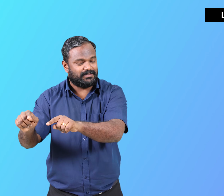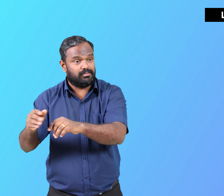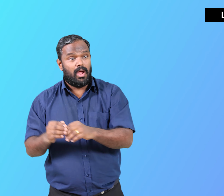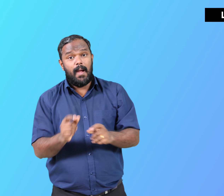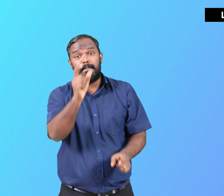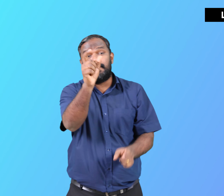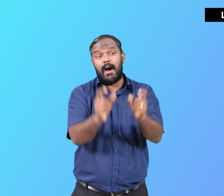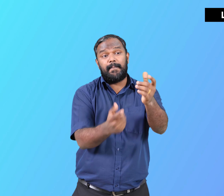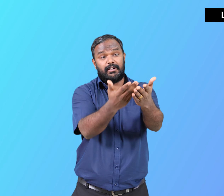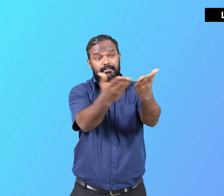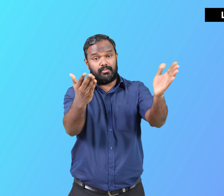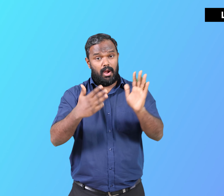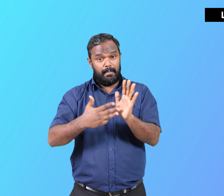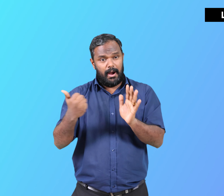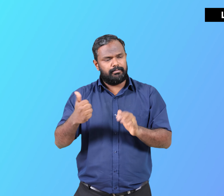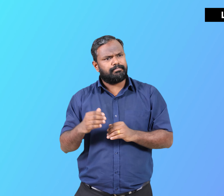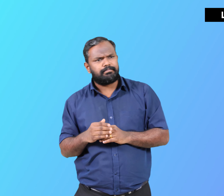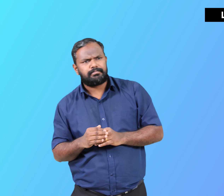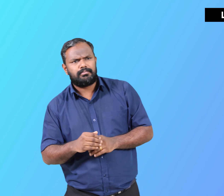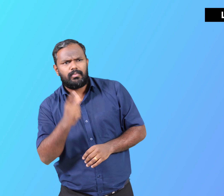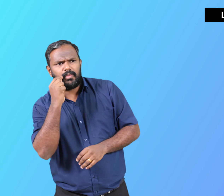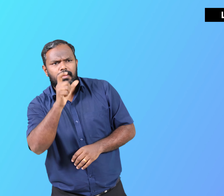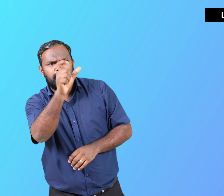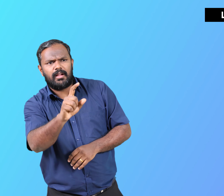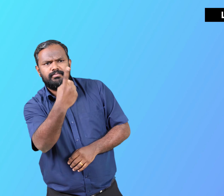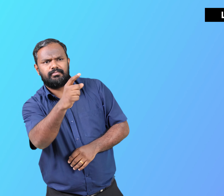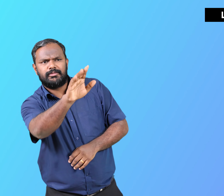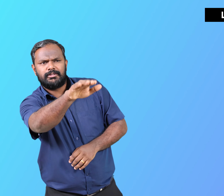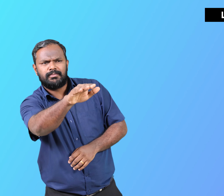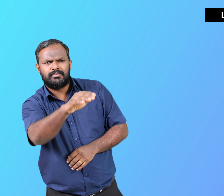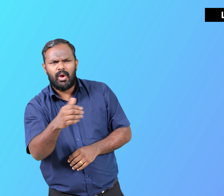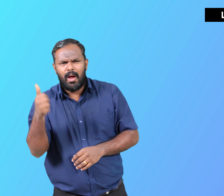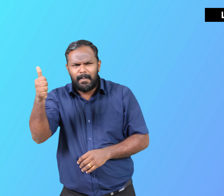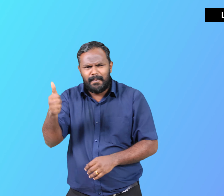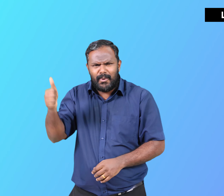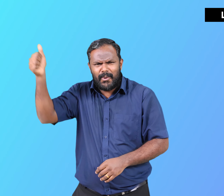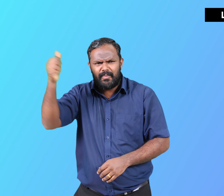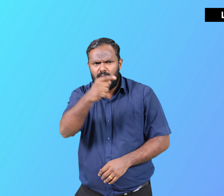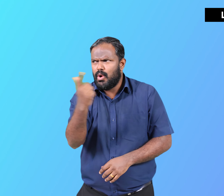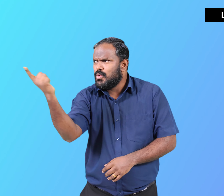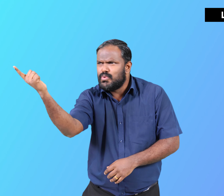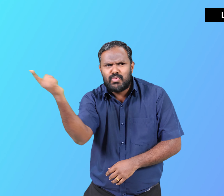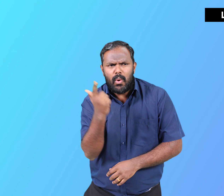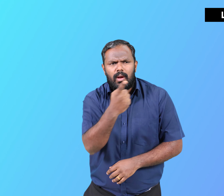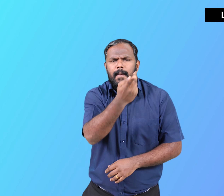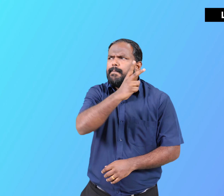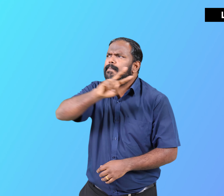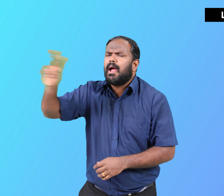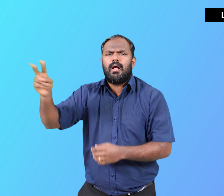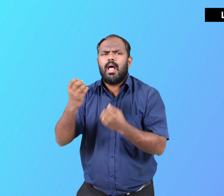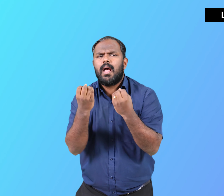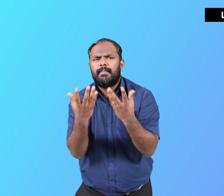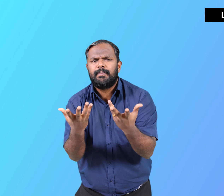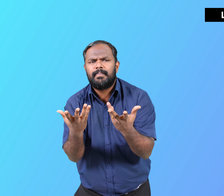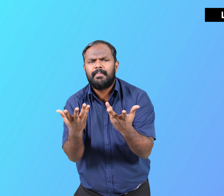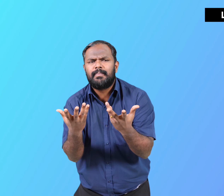“So the manager called in each person who owed the master some money. He asked the first one, ‘How much do you owe my master?’